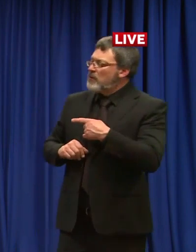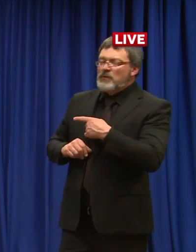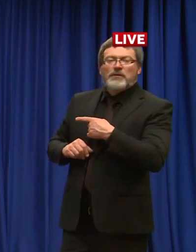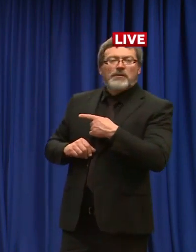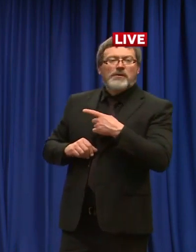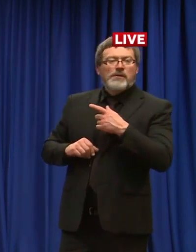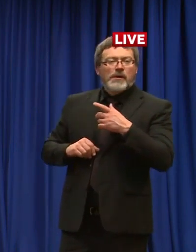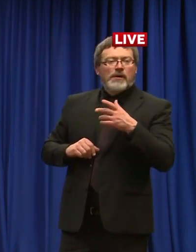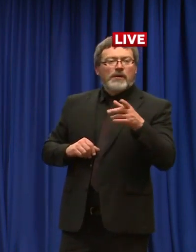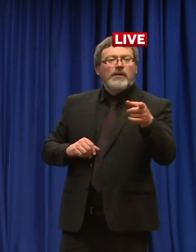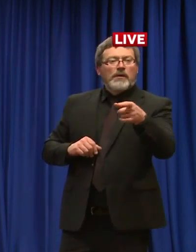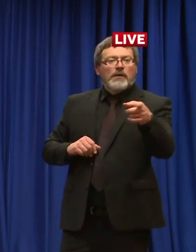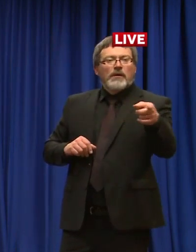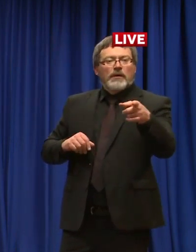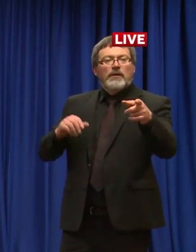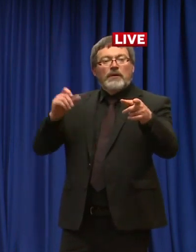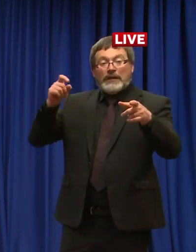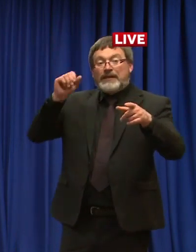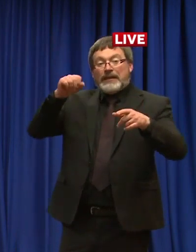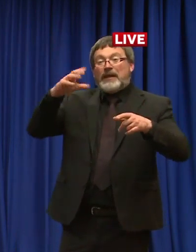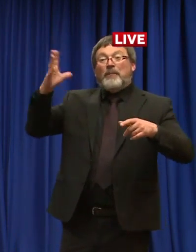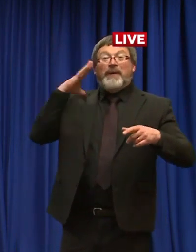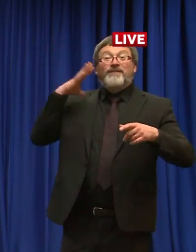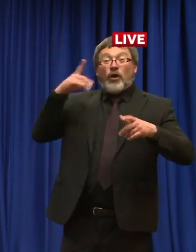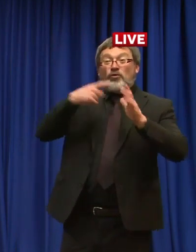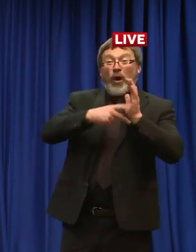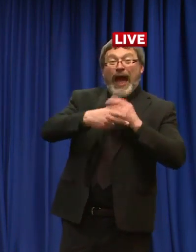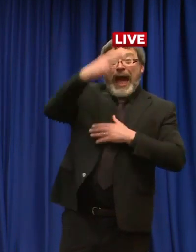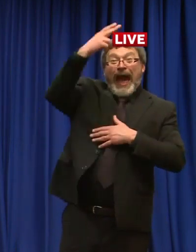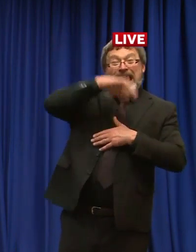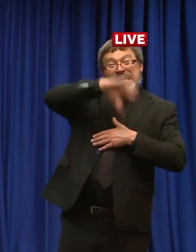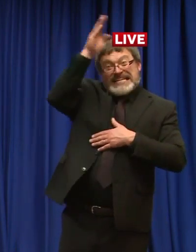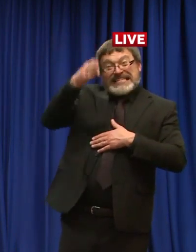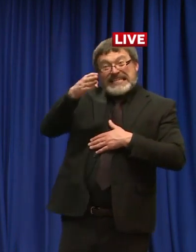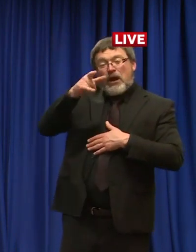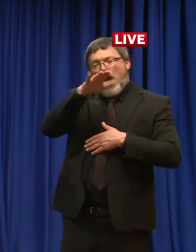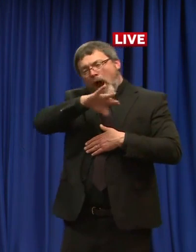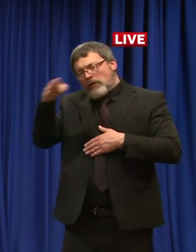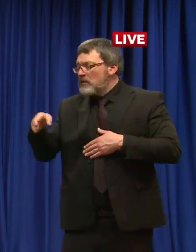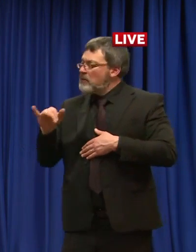I SHOWED THAT WAS THAT SHOWED A DECREASE IN THE DEATHS FROM LIKE EIGHT HUNDRED TO FOUR HUNDRED. FOR EXAMPLE.